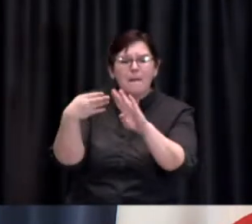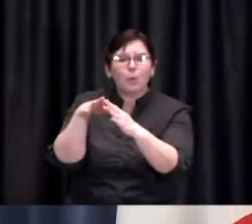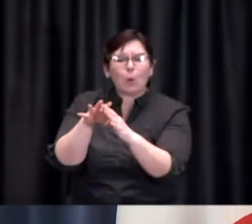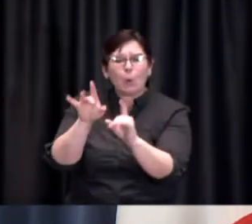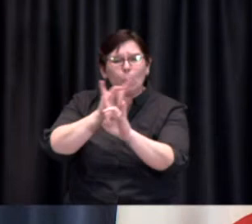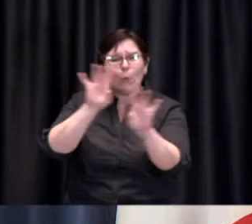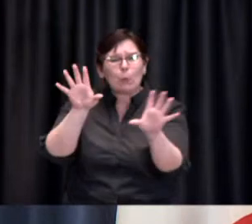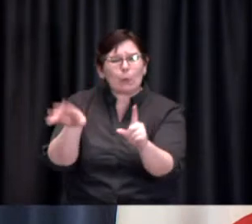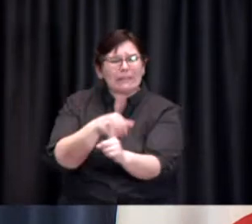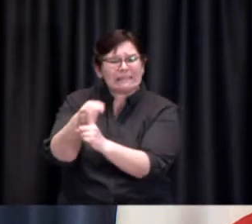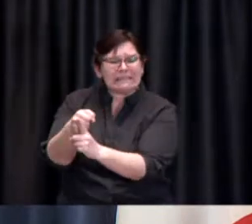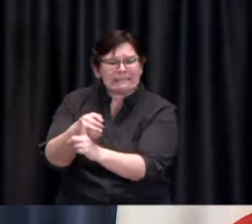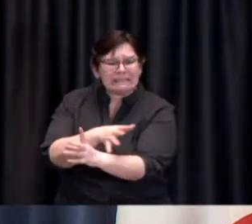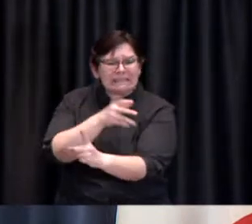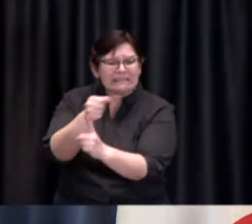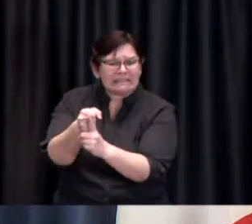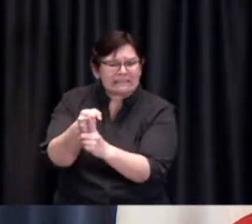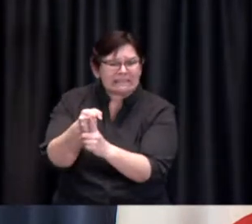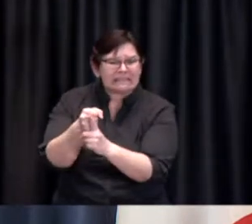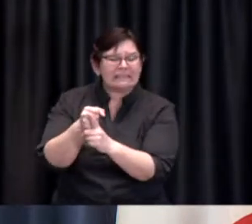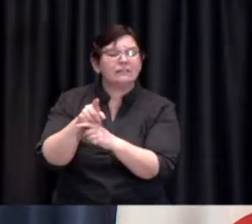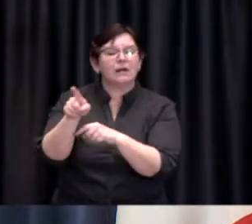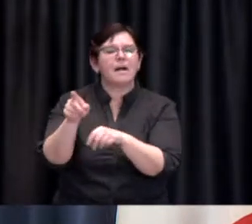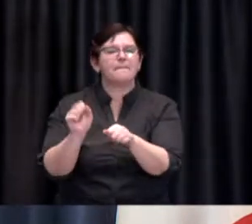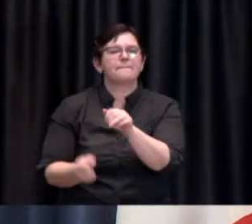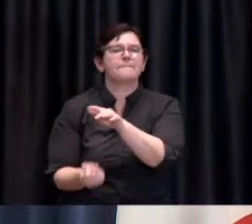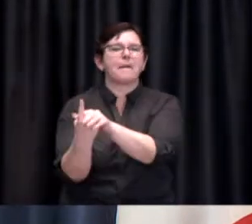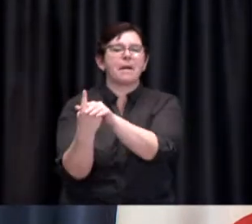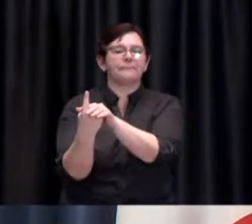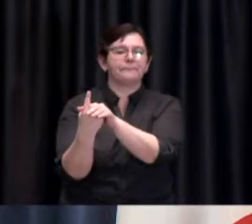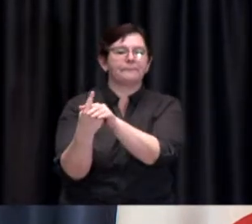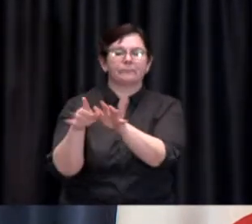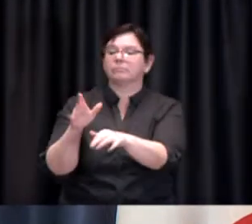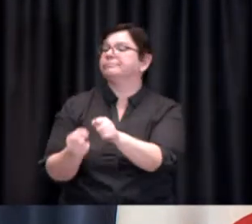that get set up on a more temporary basis in areas where those are needed